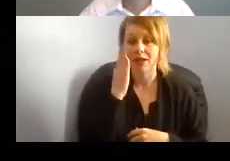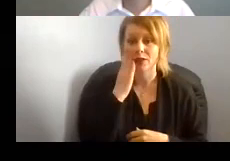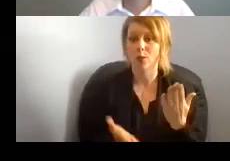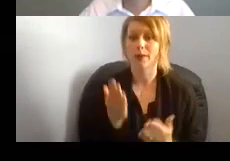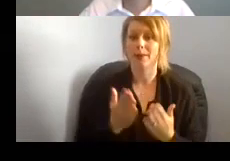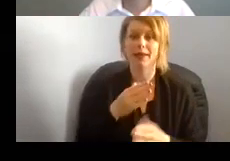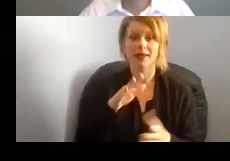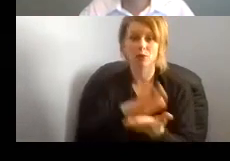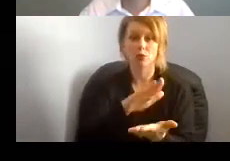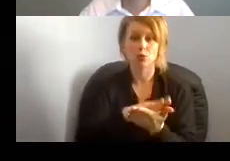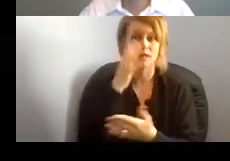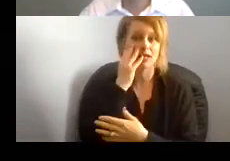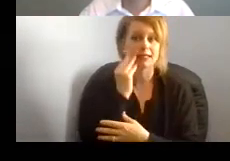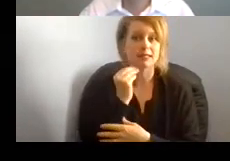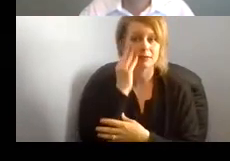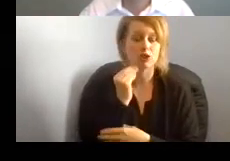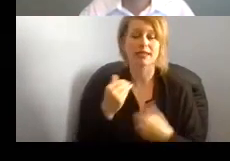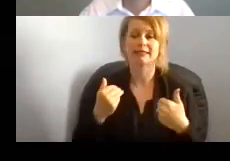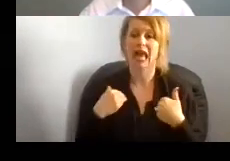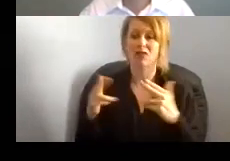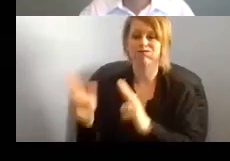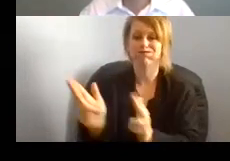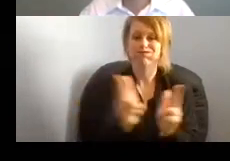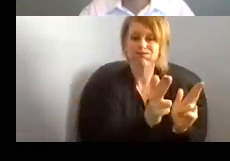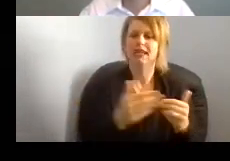and they have a Holocaust course. And so you just have to be sensitive